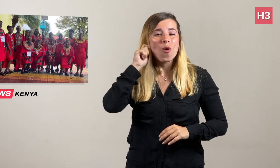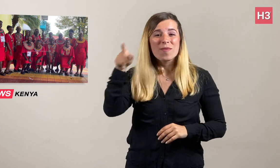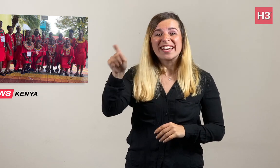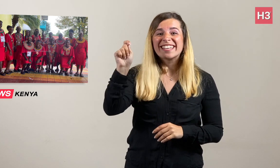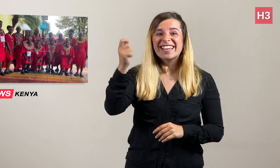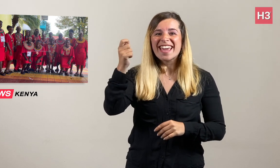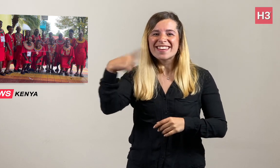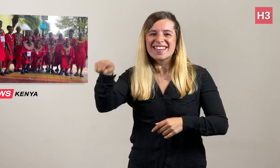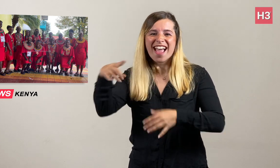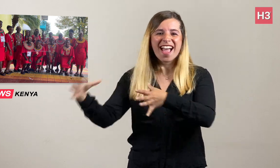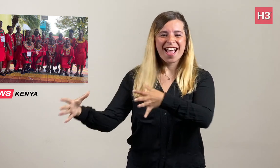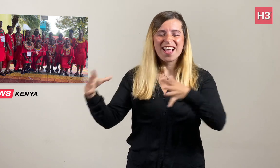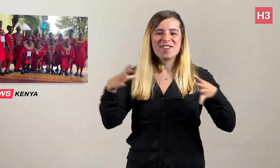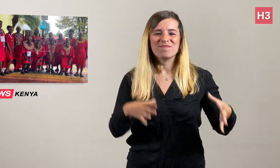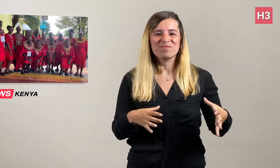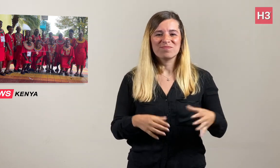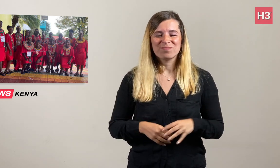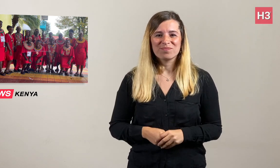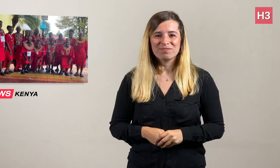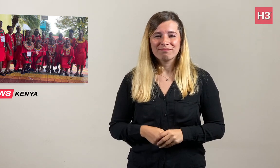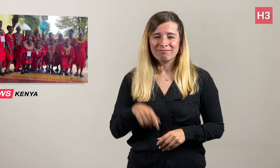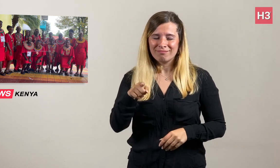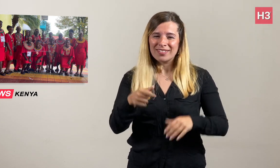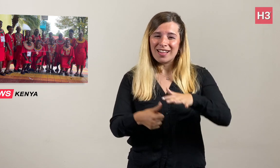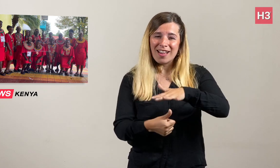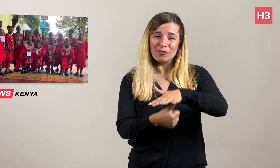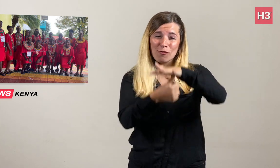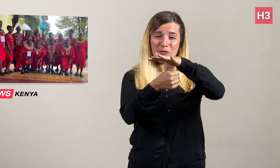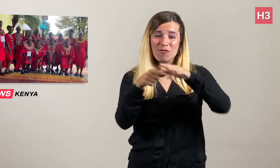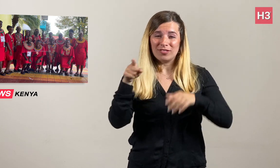at the Summer Deaflympics. Head coach Ben Bela says